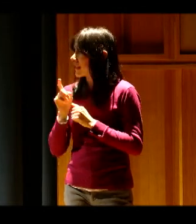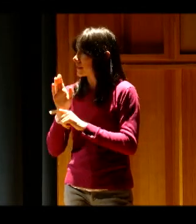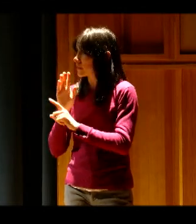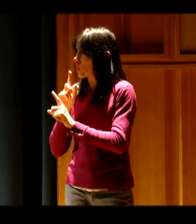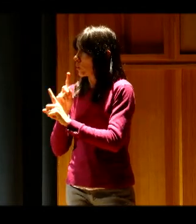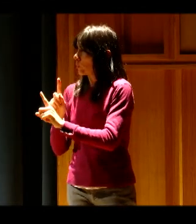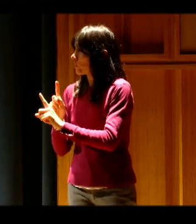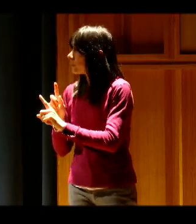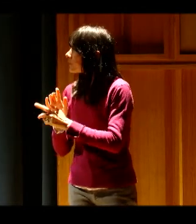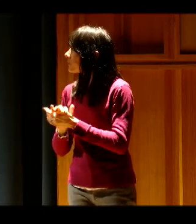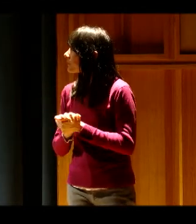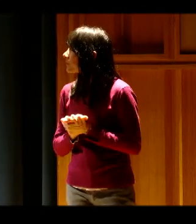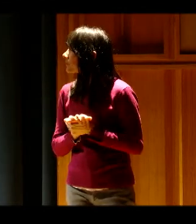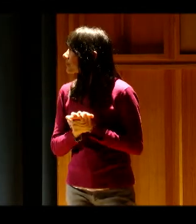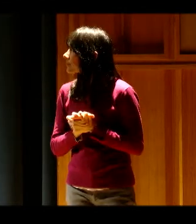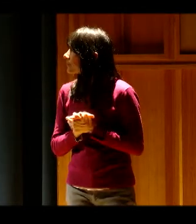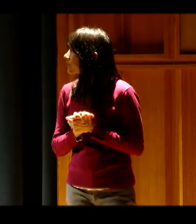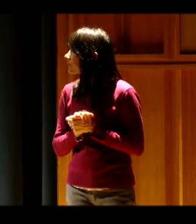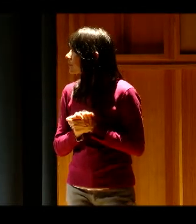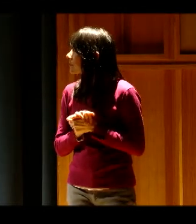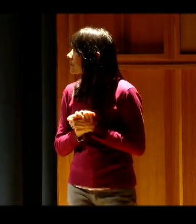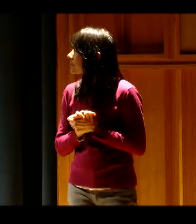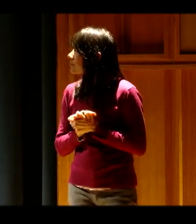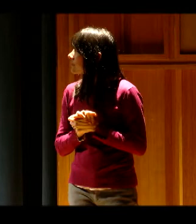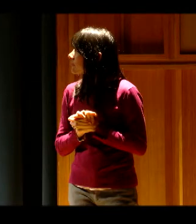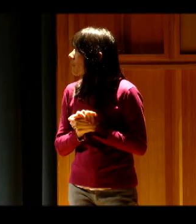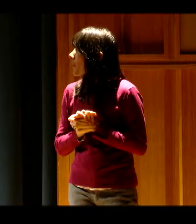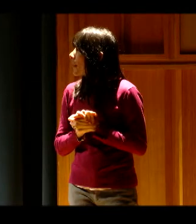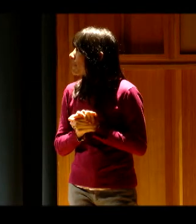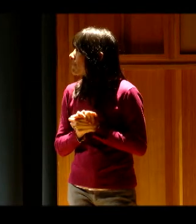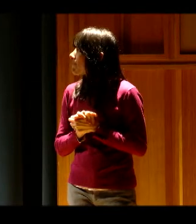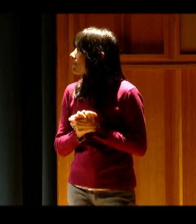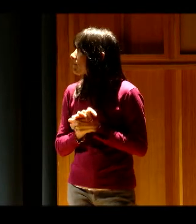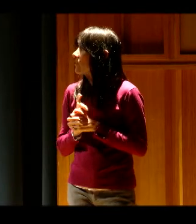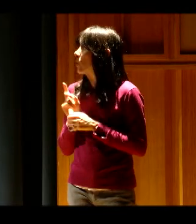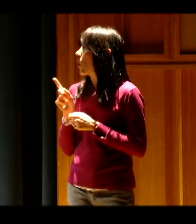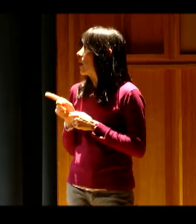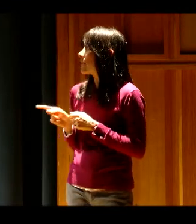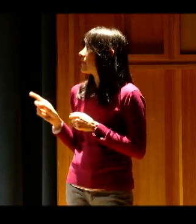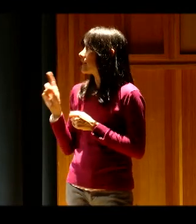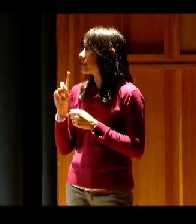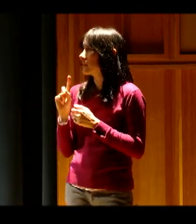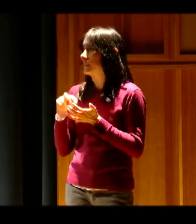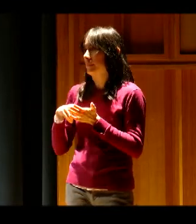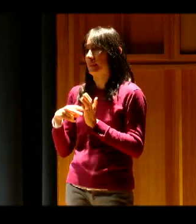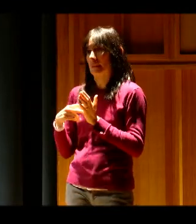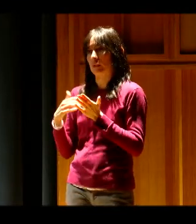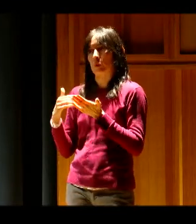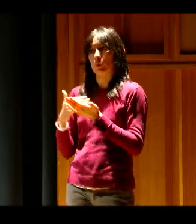All of this is signs of a new creative ecology, which is really the holy grail of this.